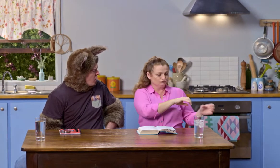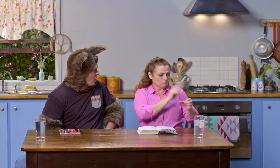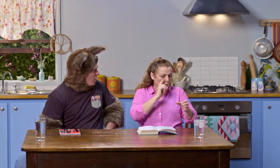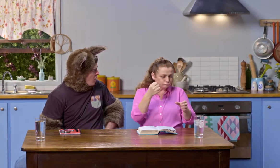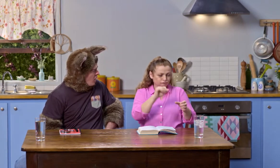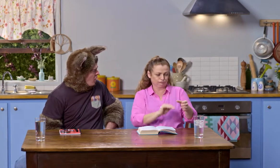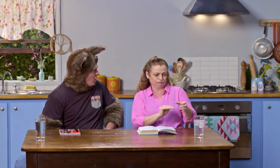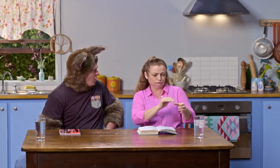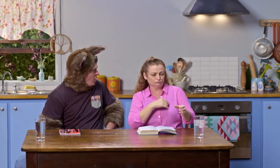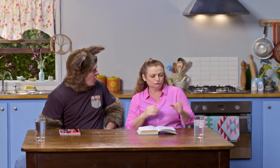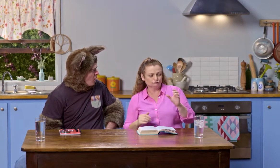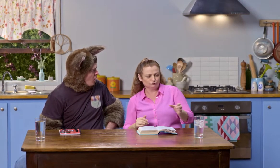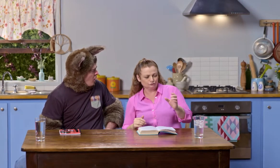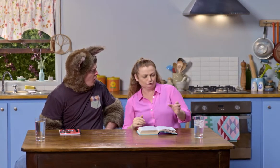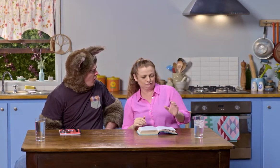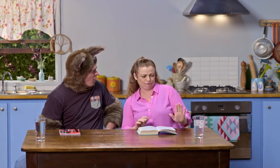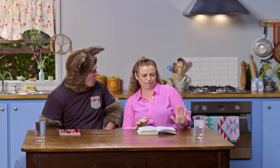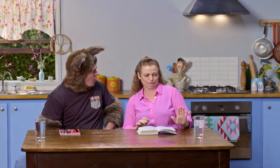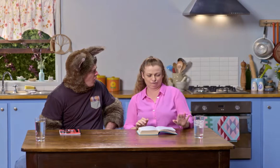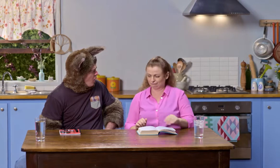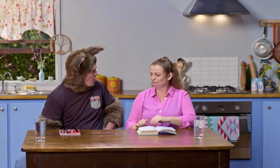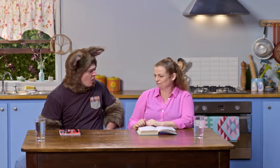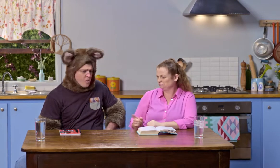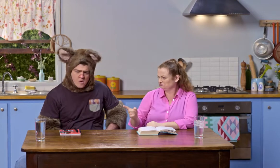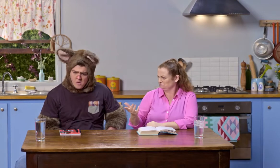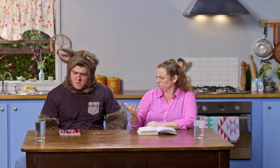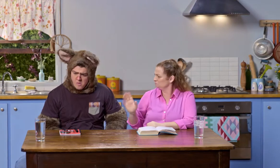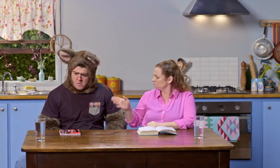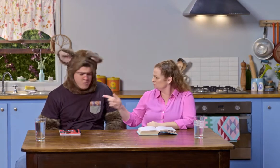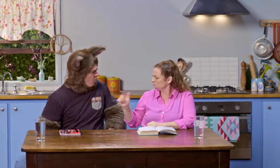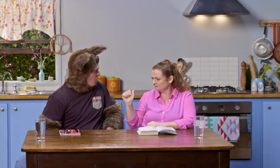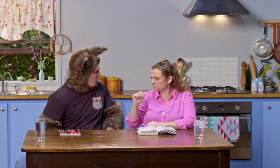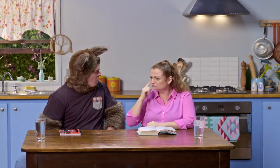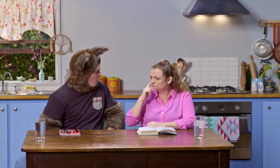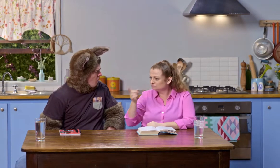I filled up my glass and put the ice in it so I could drink it. Have you tried your drink yet?